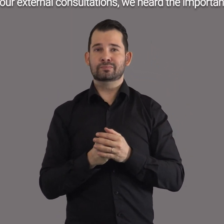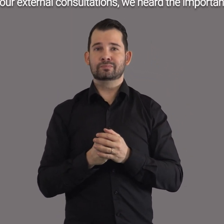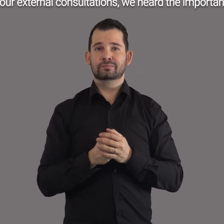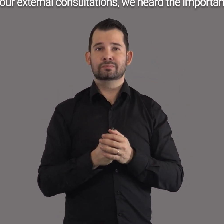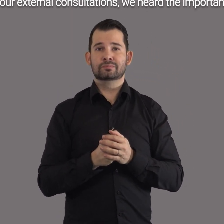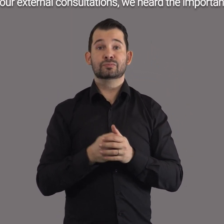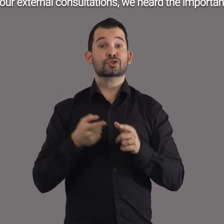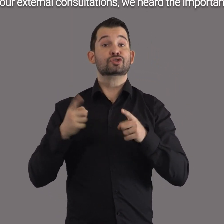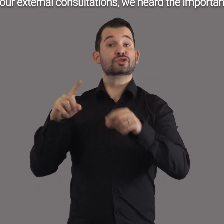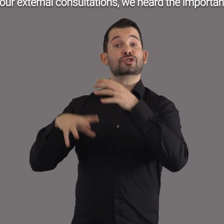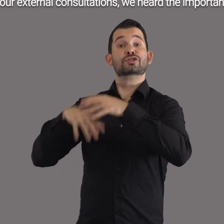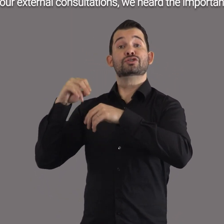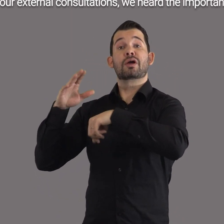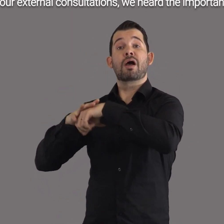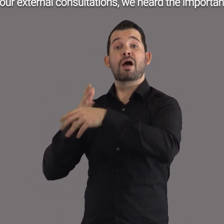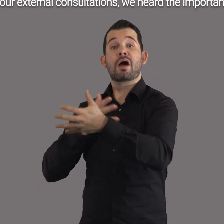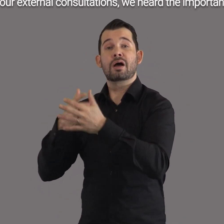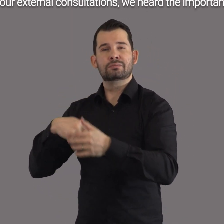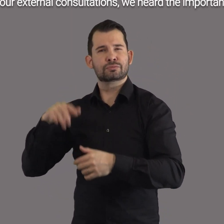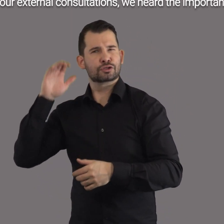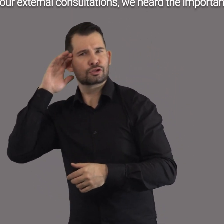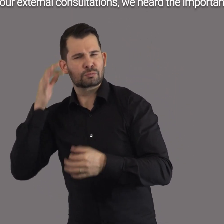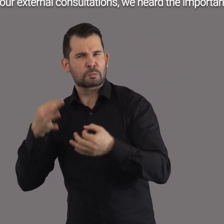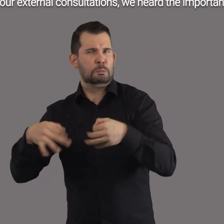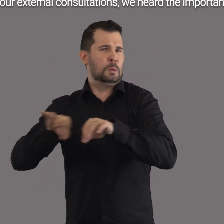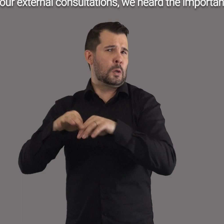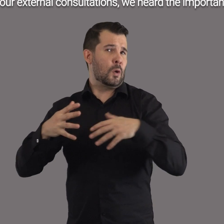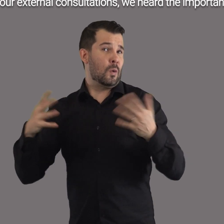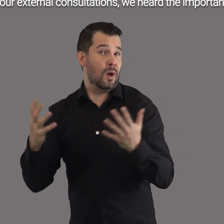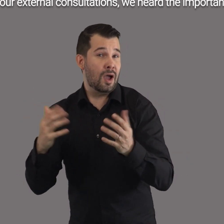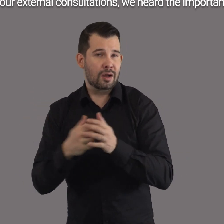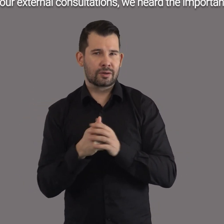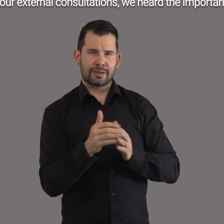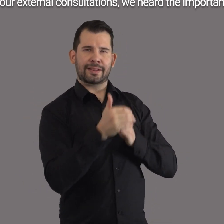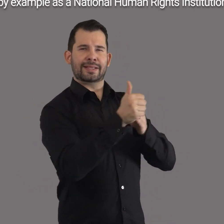During our external consultations, we heard the importance of: